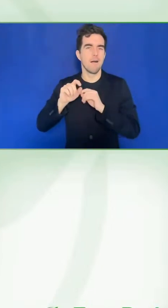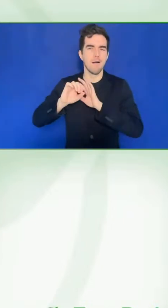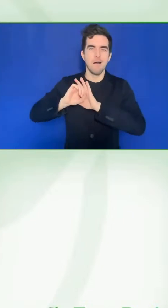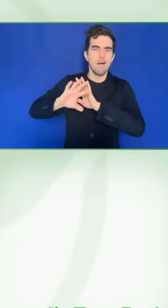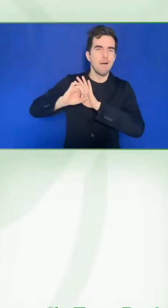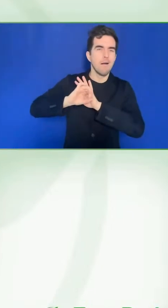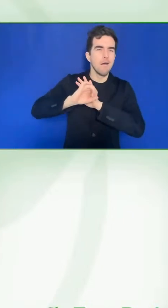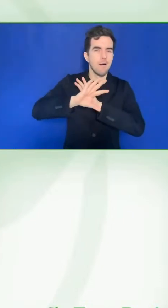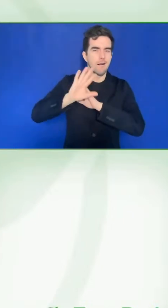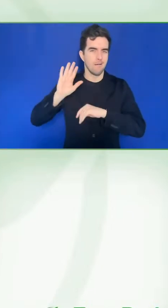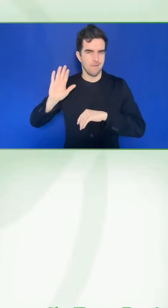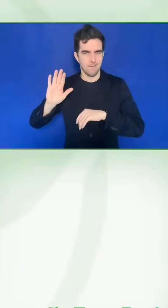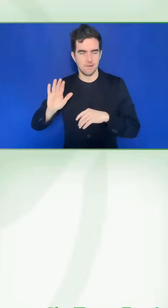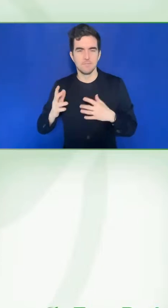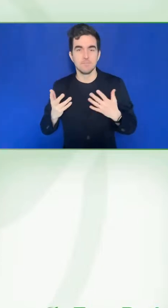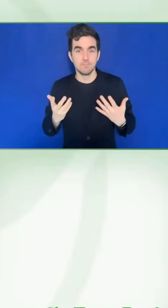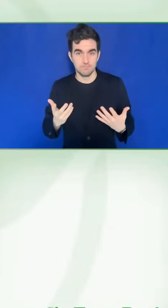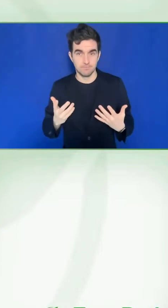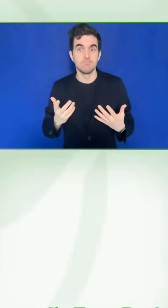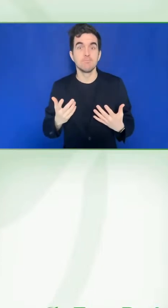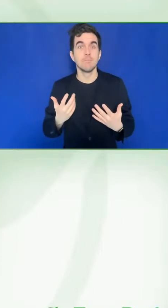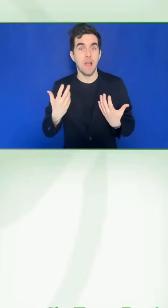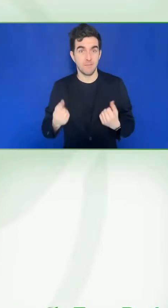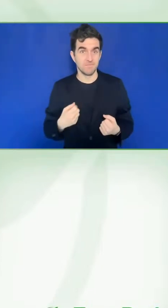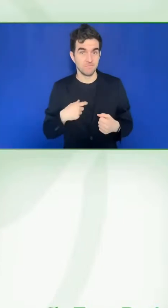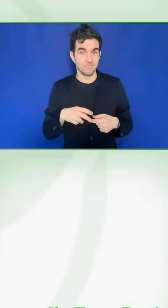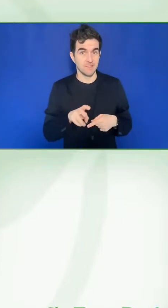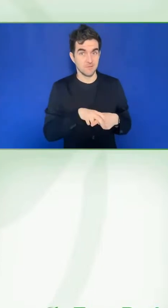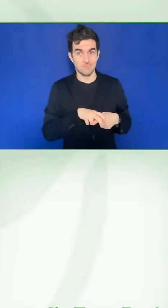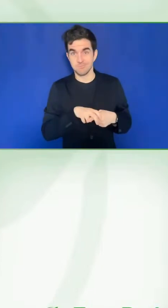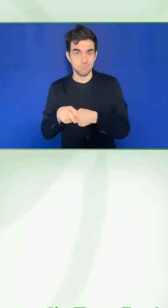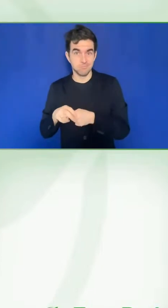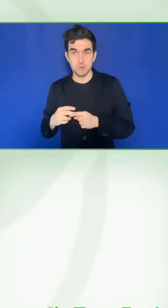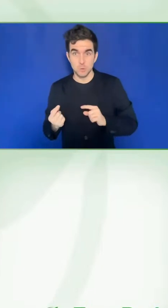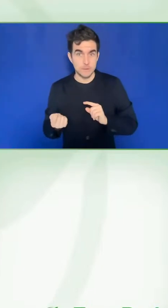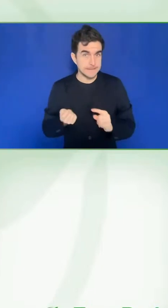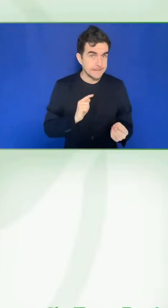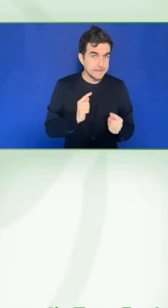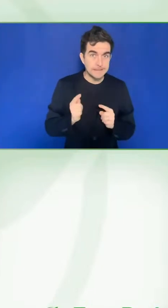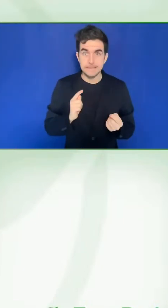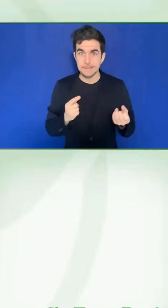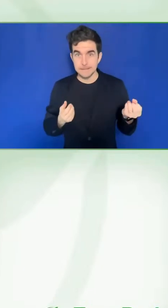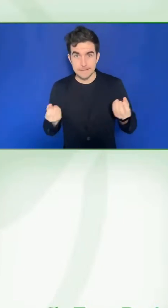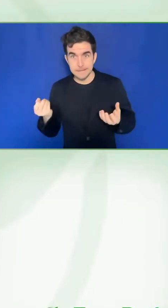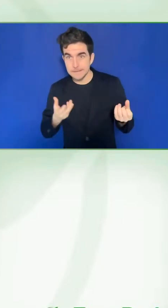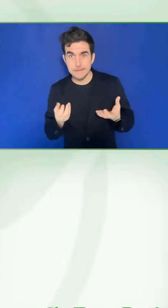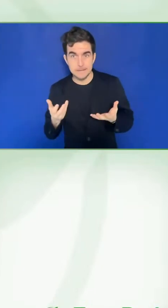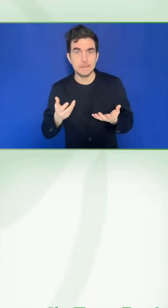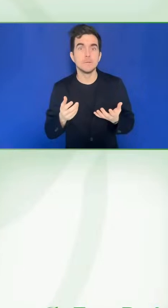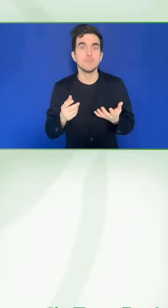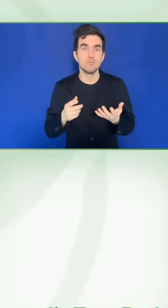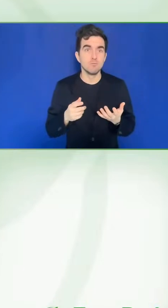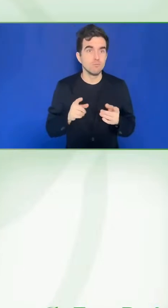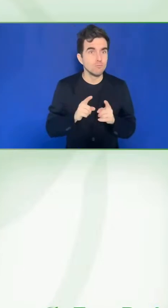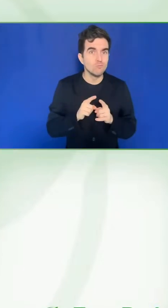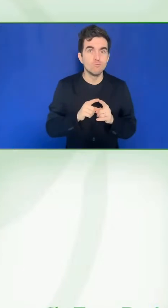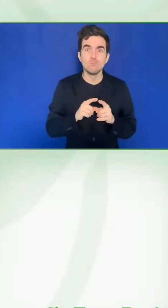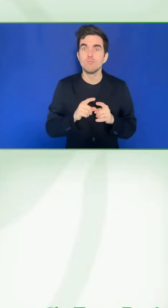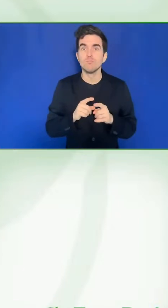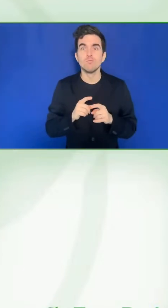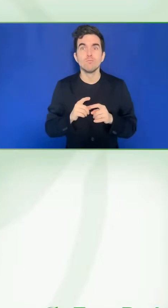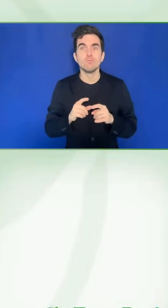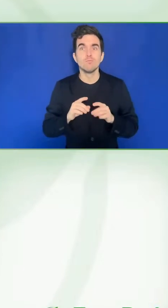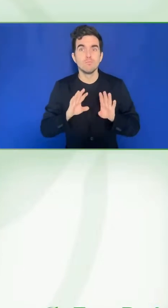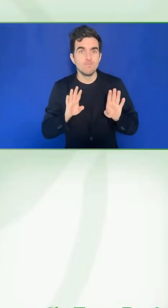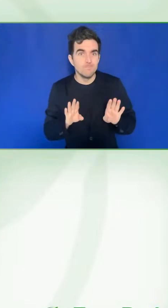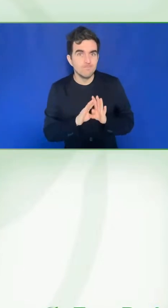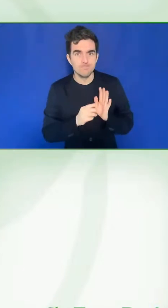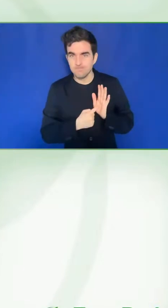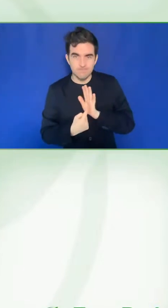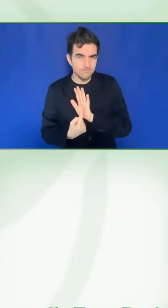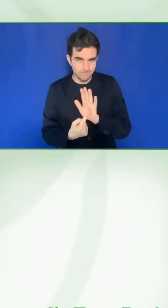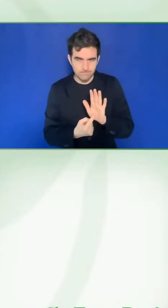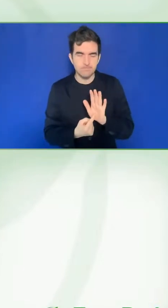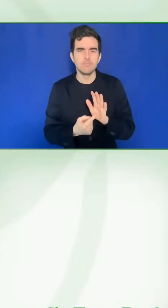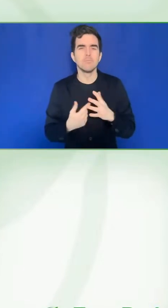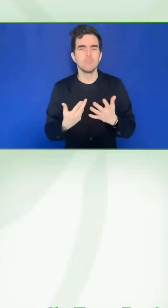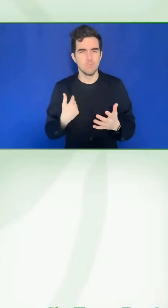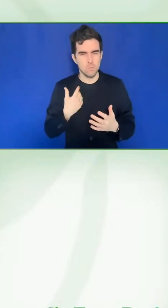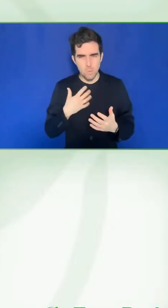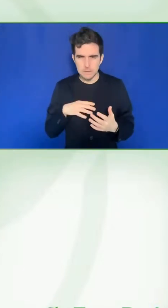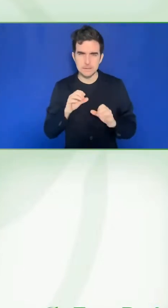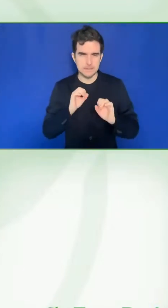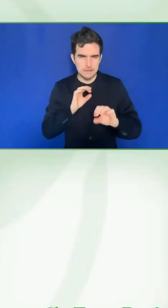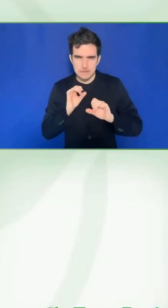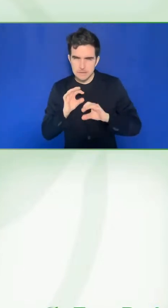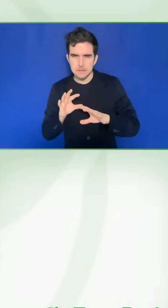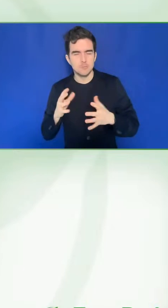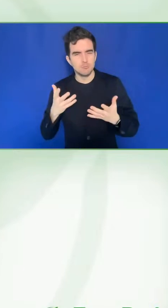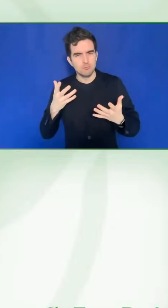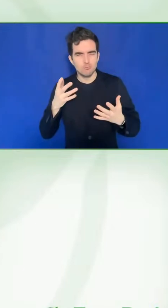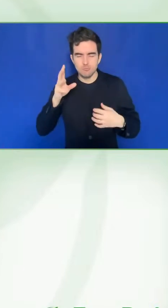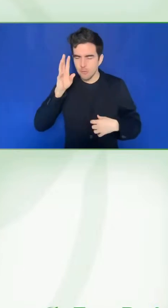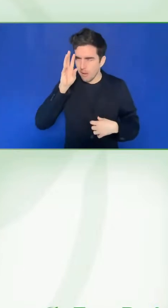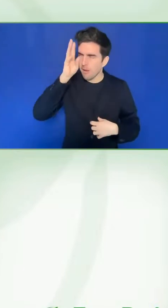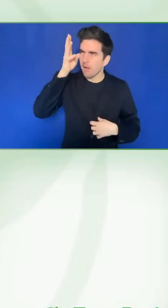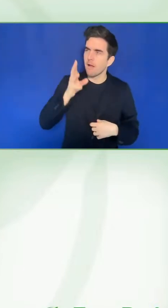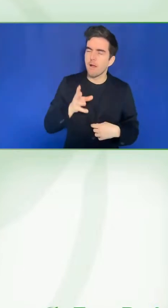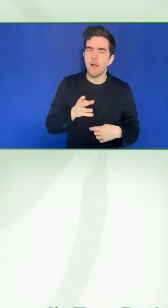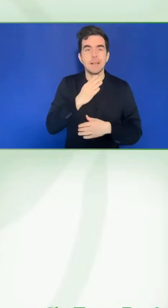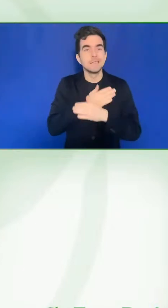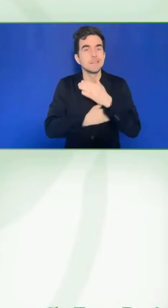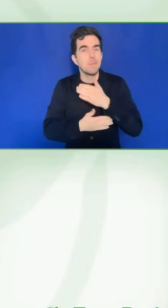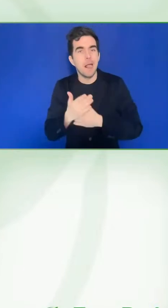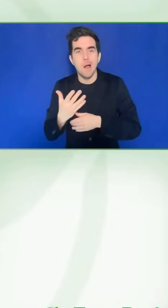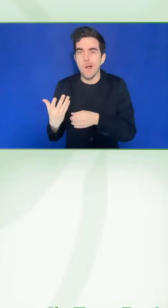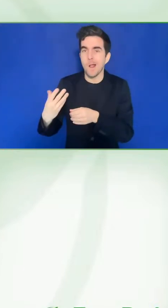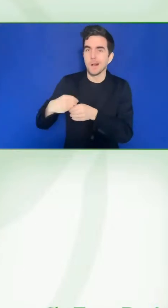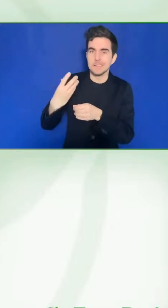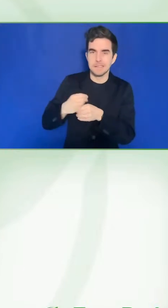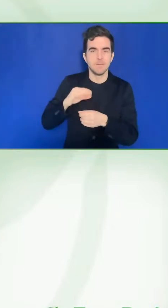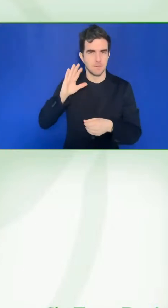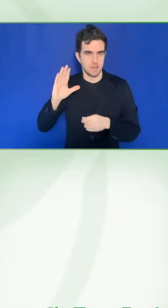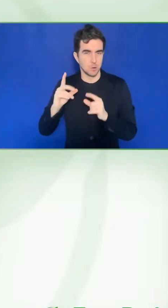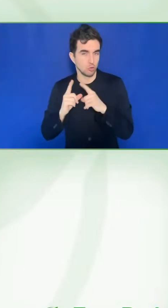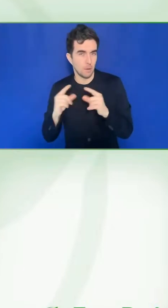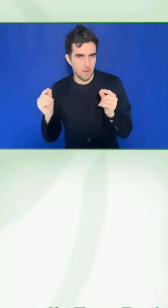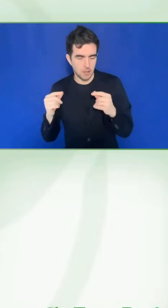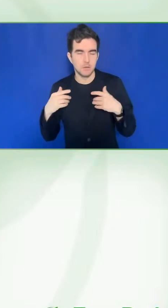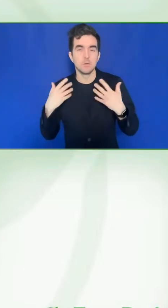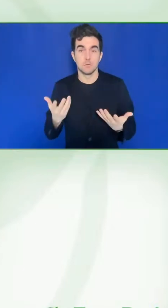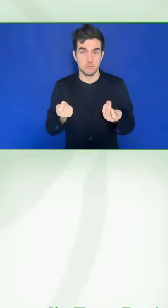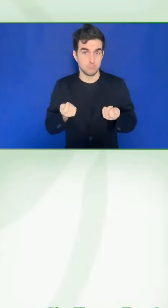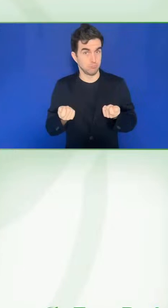The group of 500 companies will transform the system from the top, and open doors for